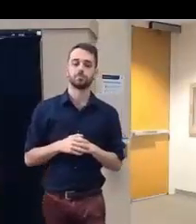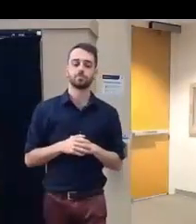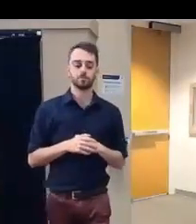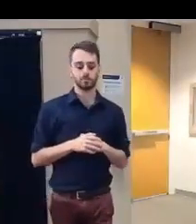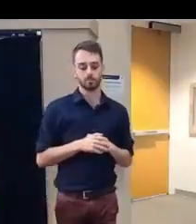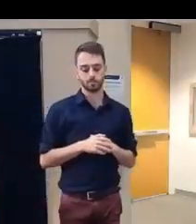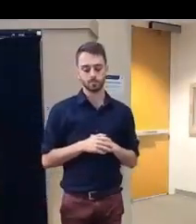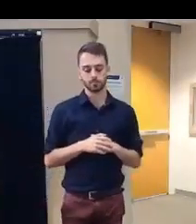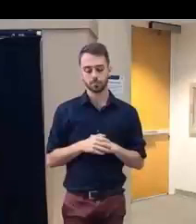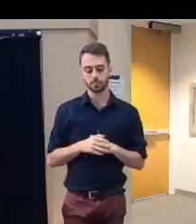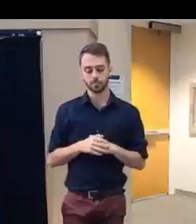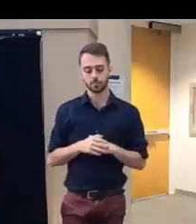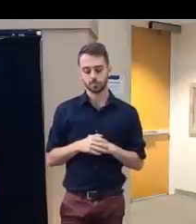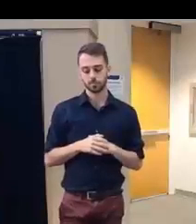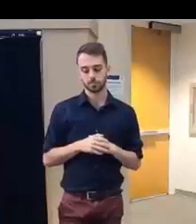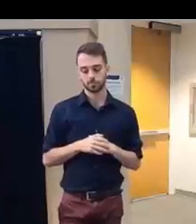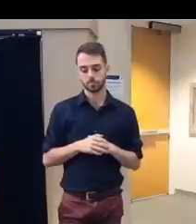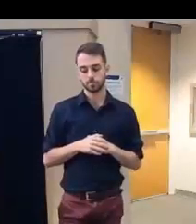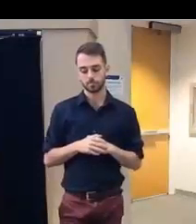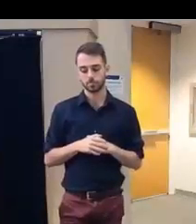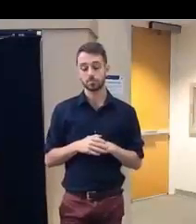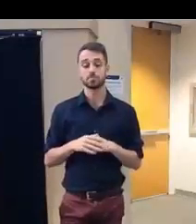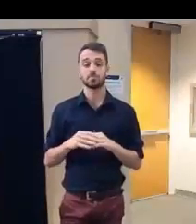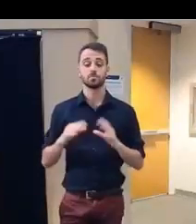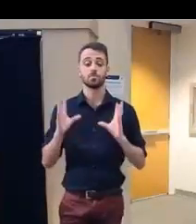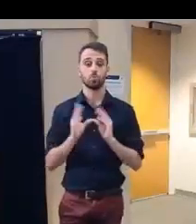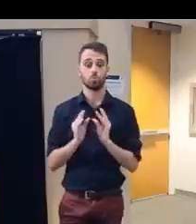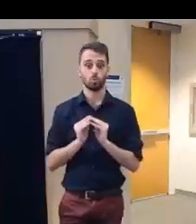um doing that pre-work we come together for a great group meeting and it really